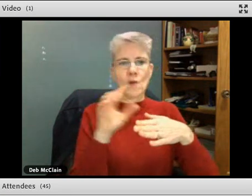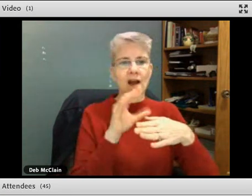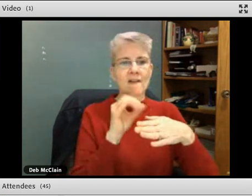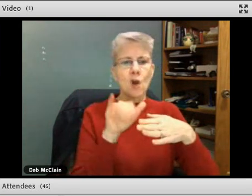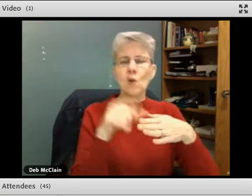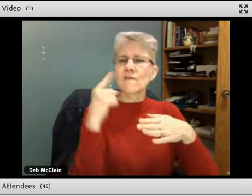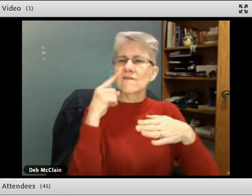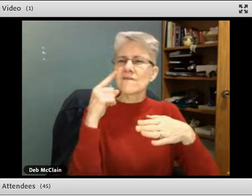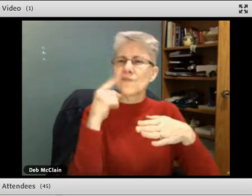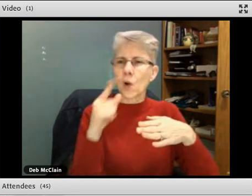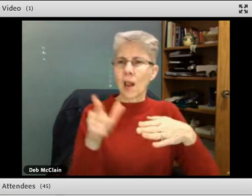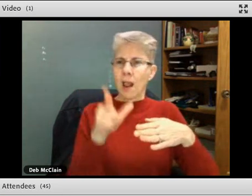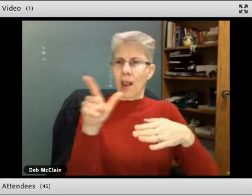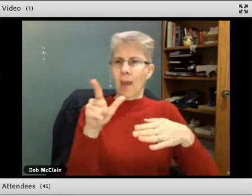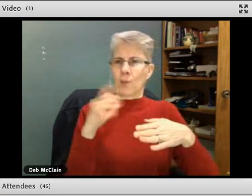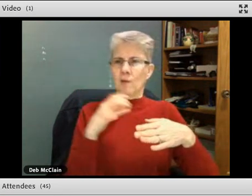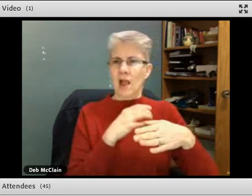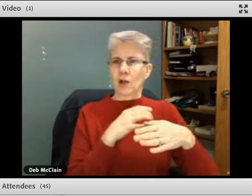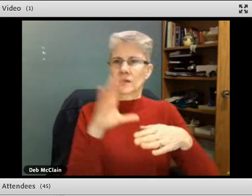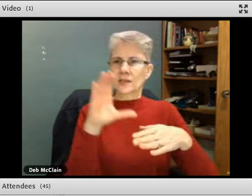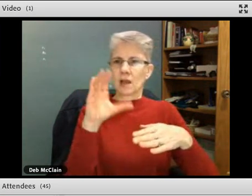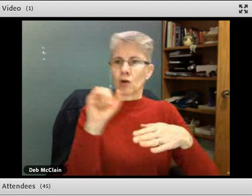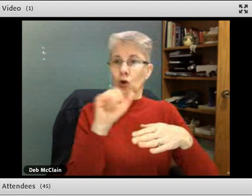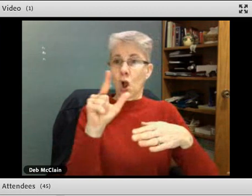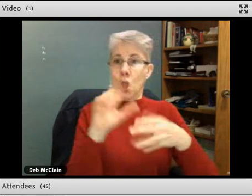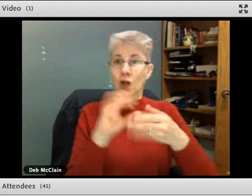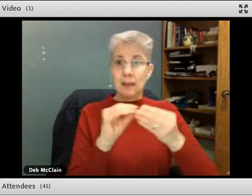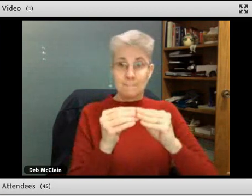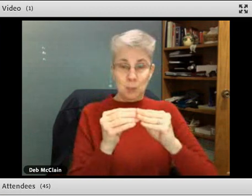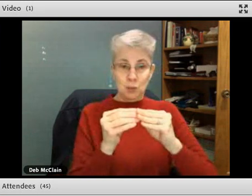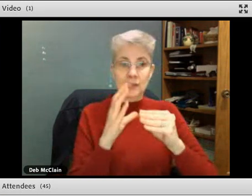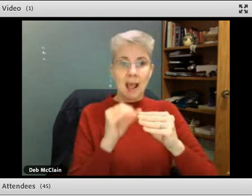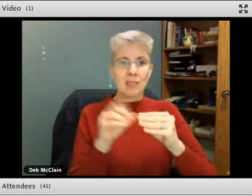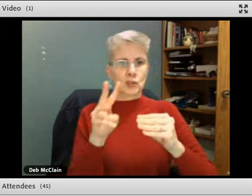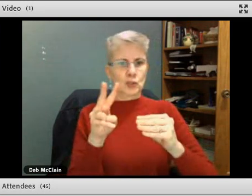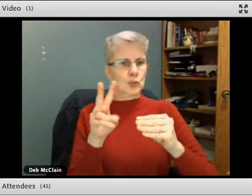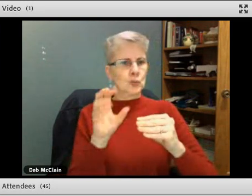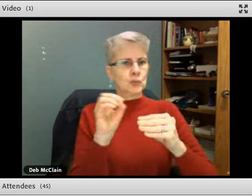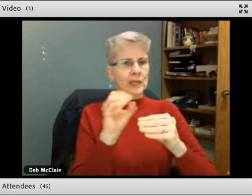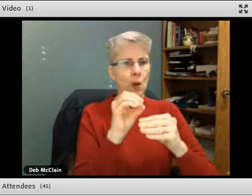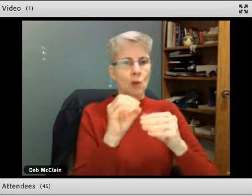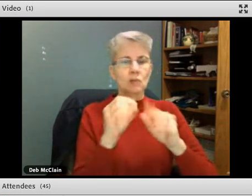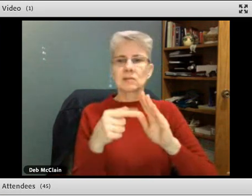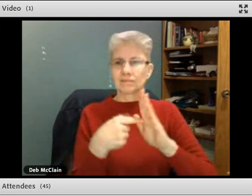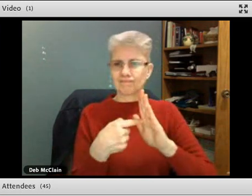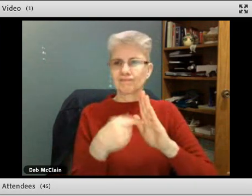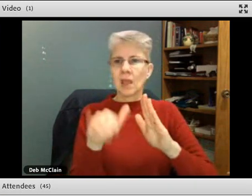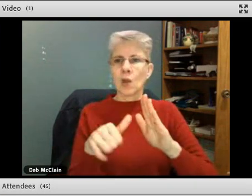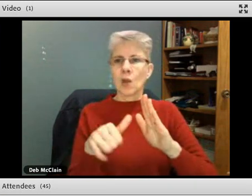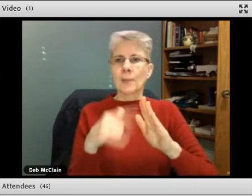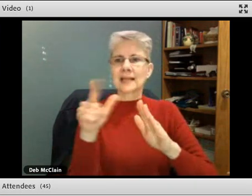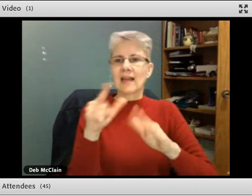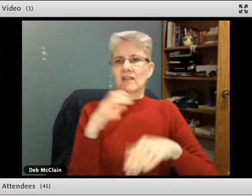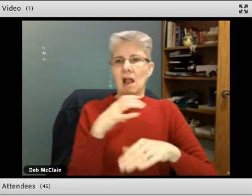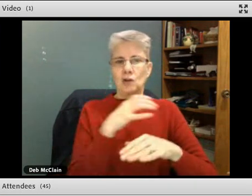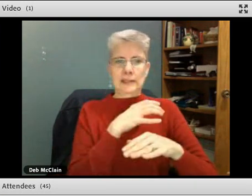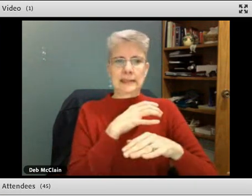and the two zeros represent the fact that this is Library of Congress call number created by the Library of Congress